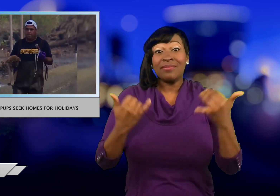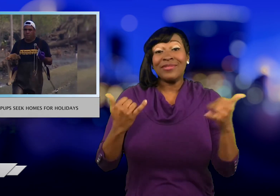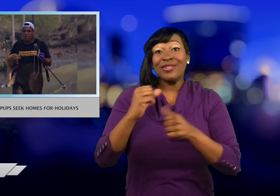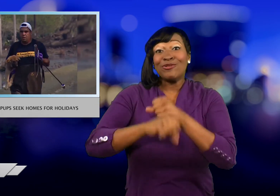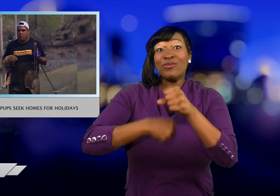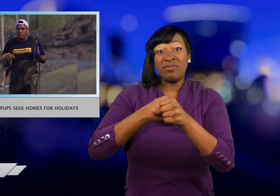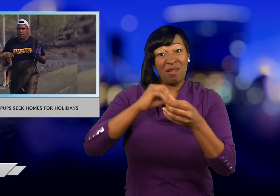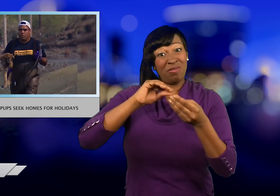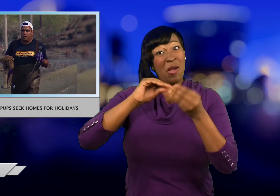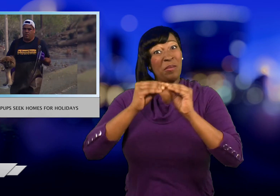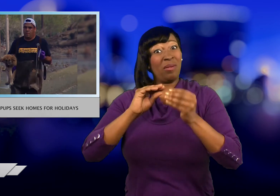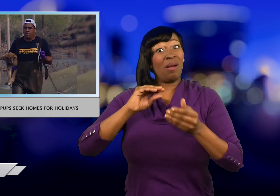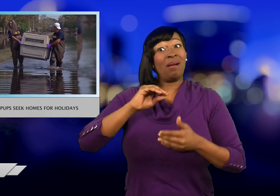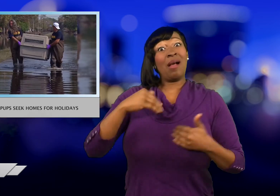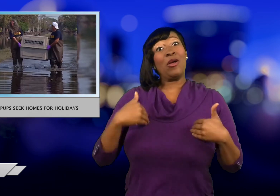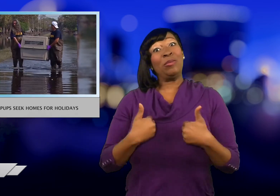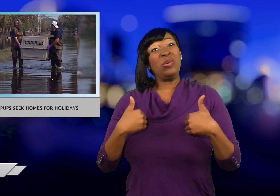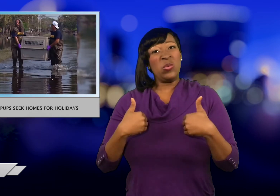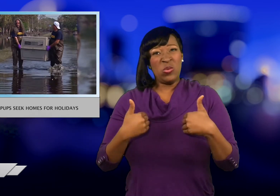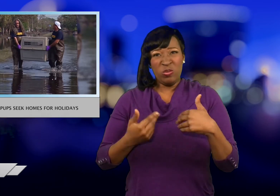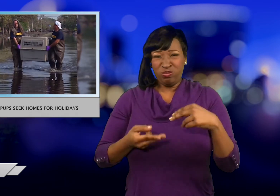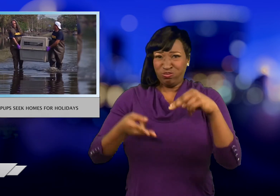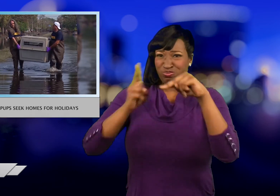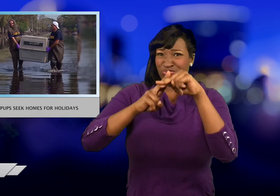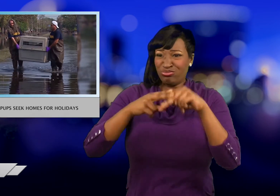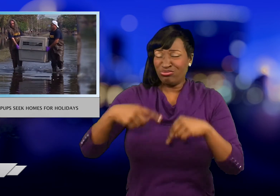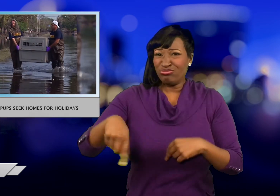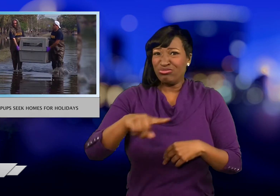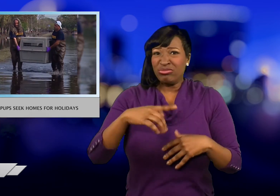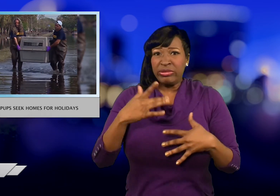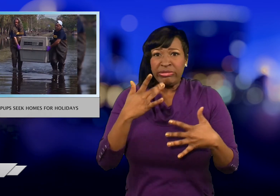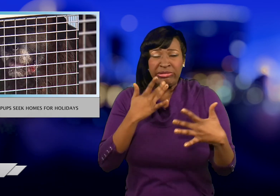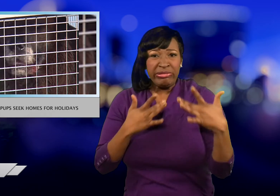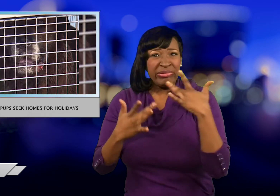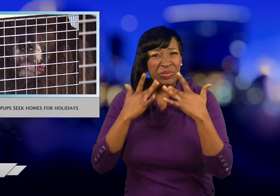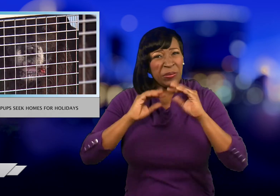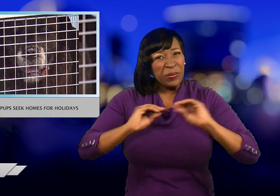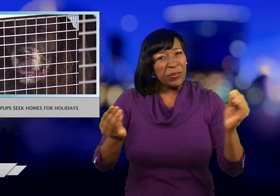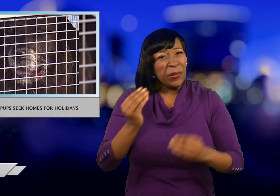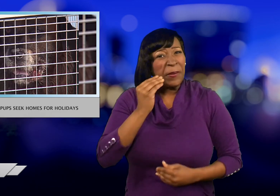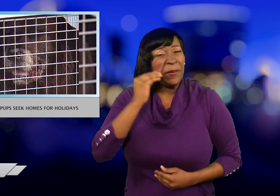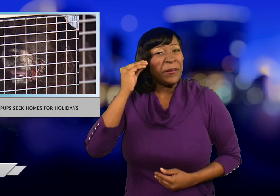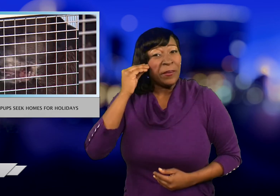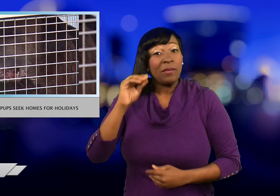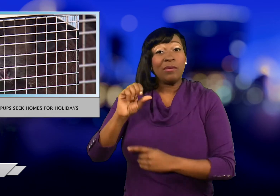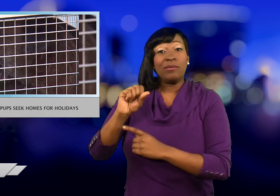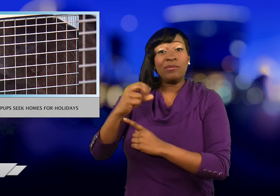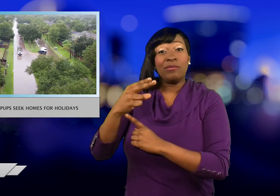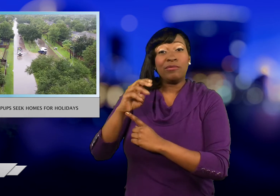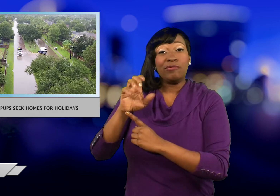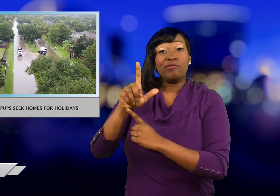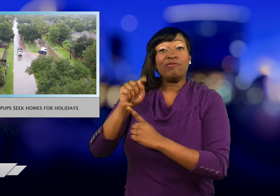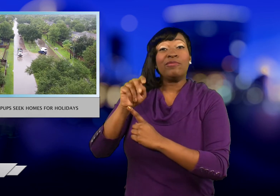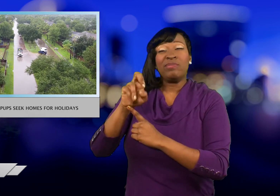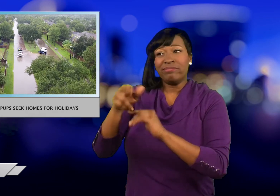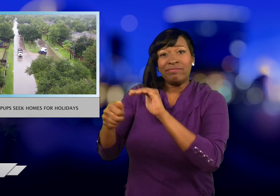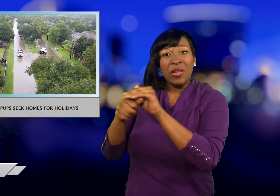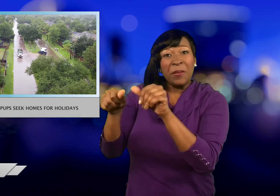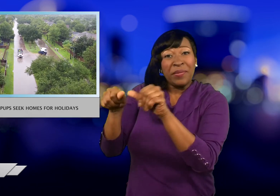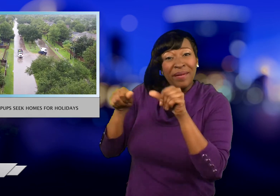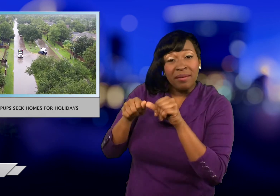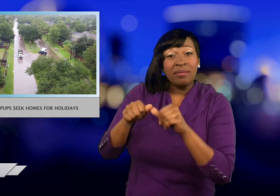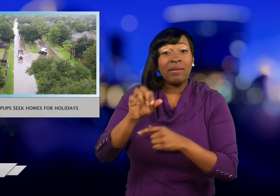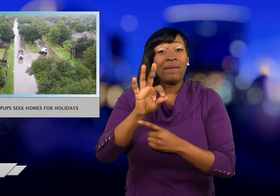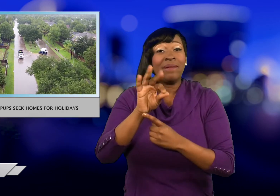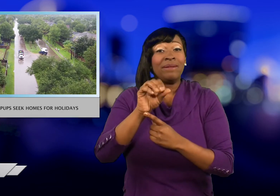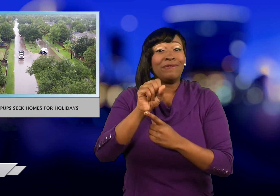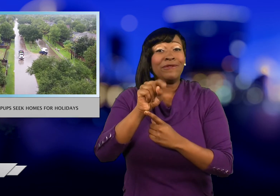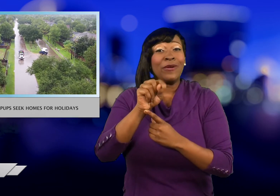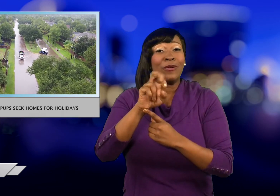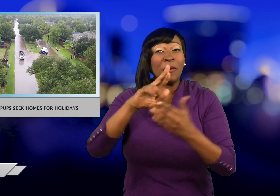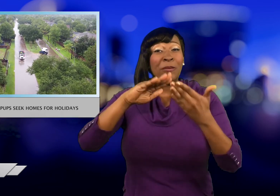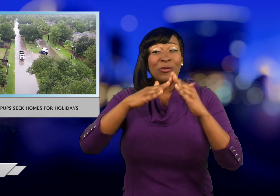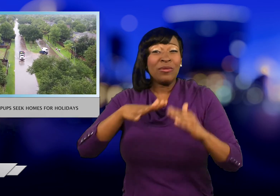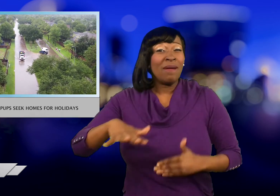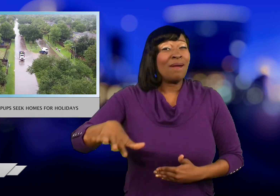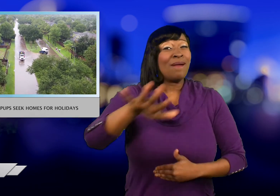And with the number of affected animals this year, shelter and foster communities all over